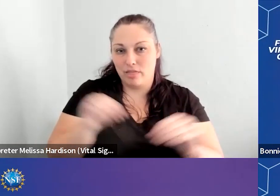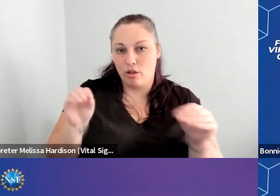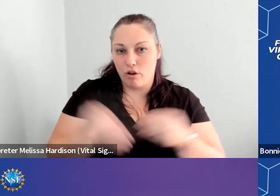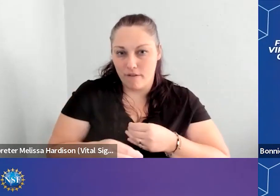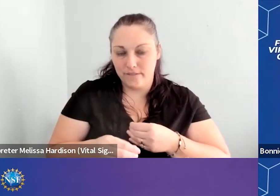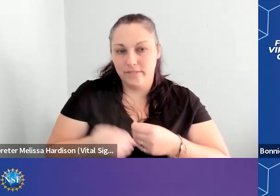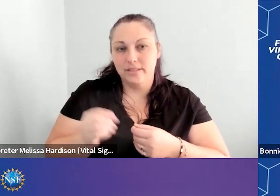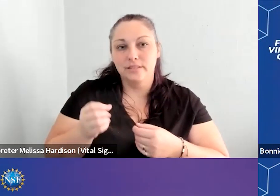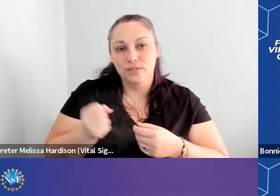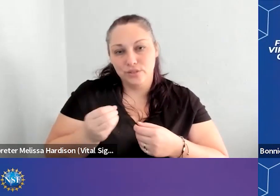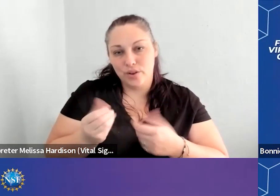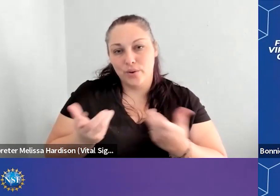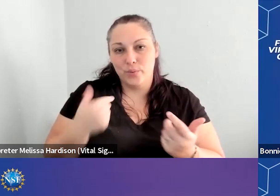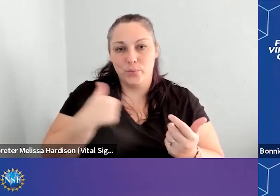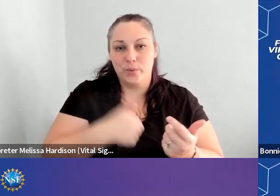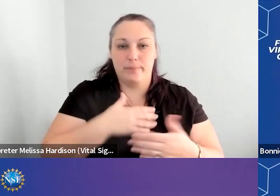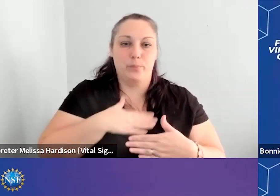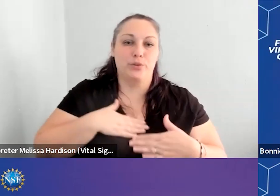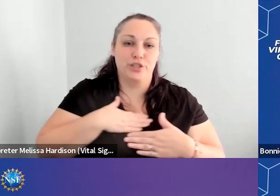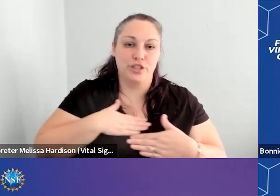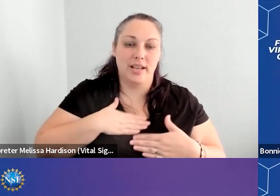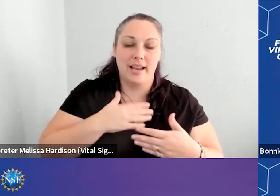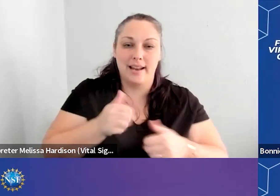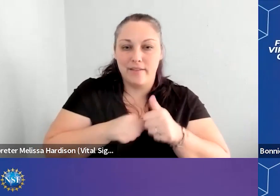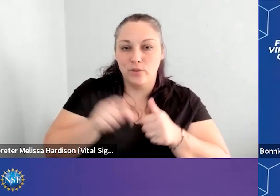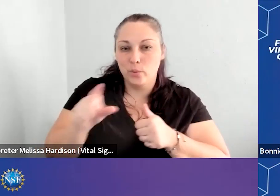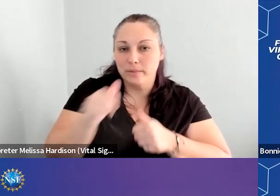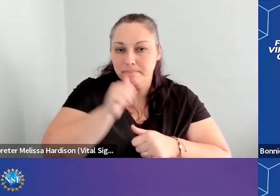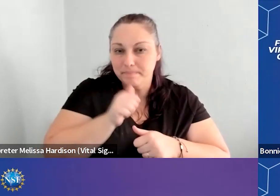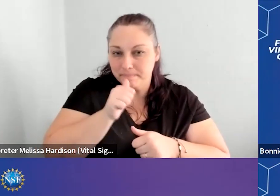So yes. So we appreciate appreciate everybody's patience with us.